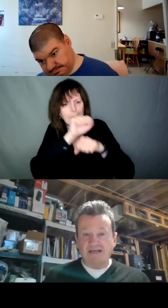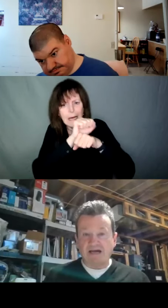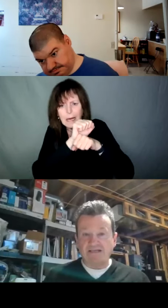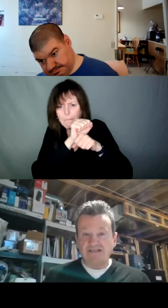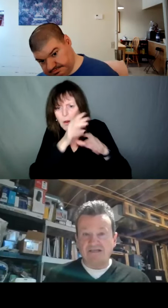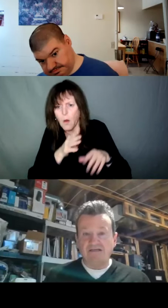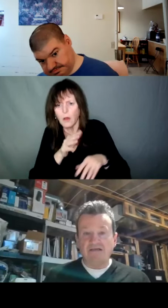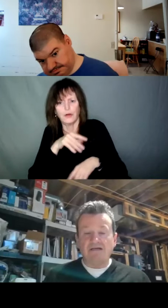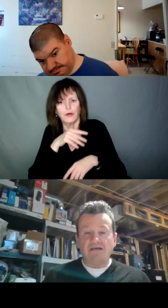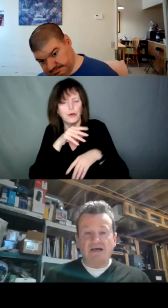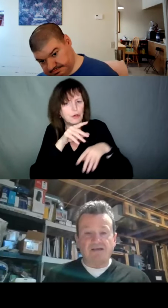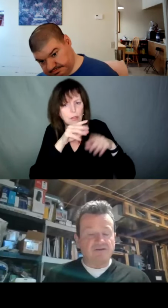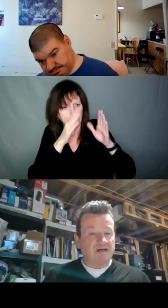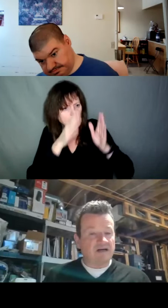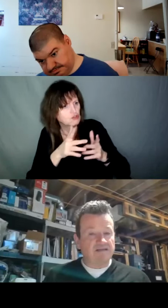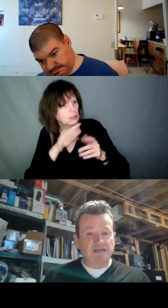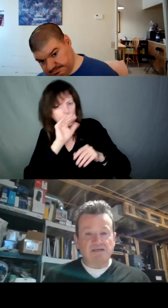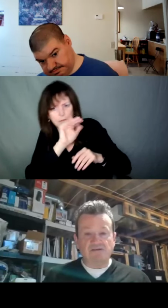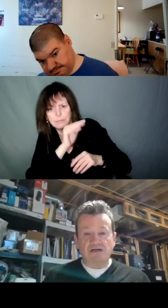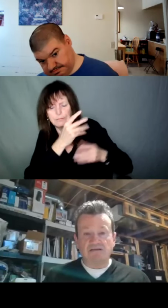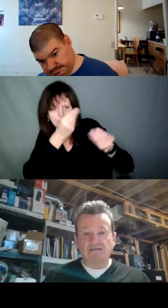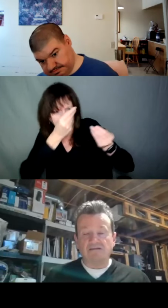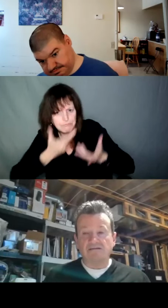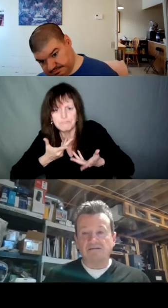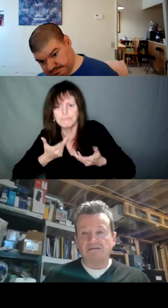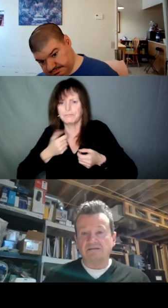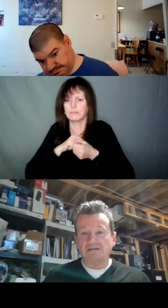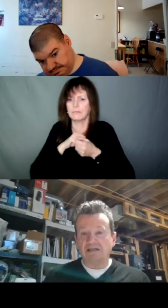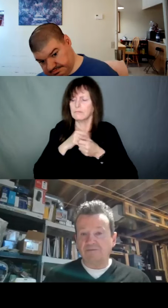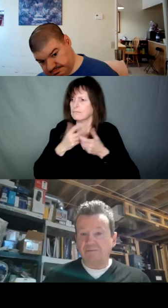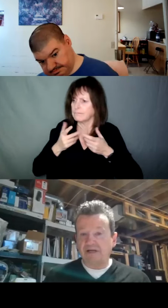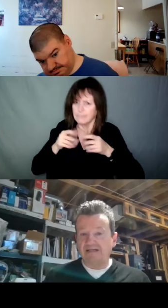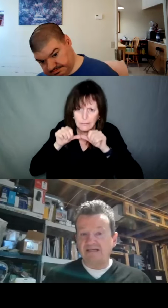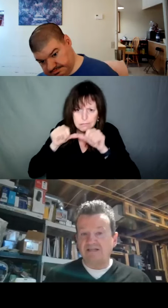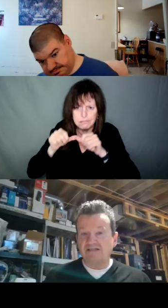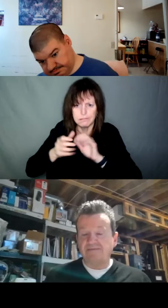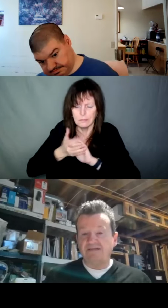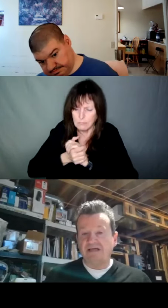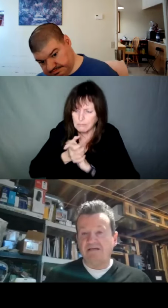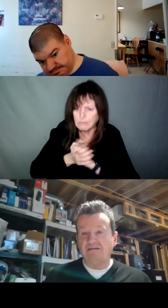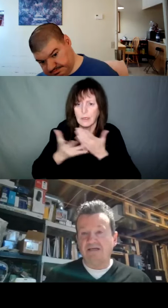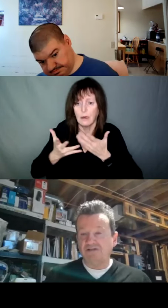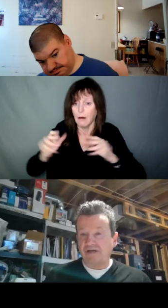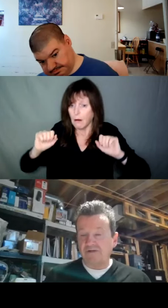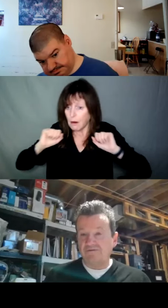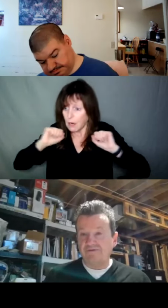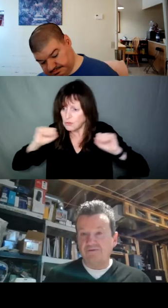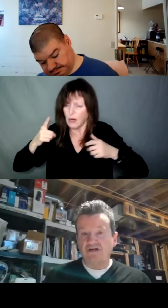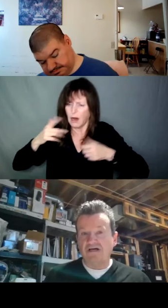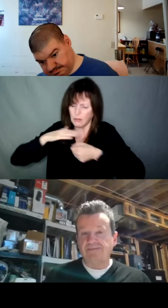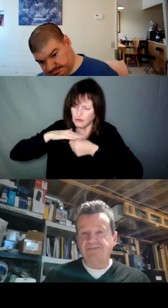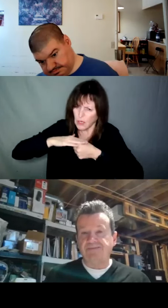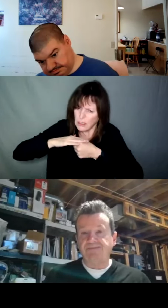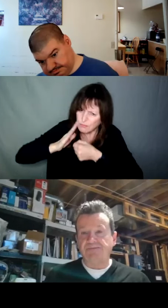, stay home if you are ill, receive notification from a consumer or employer